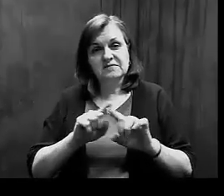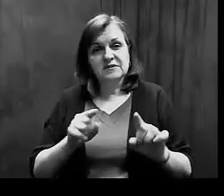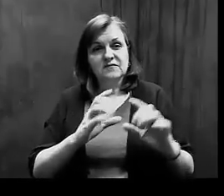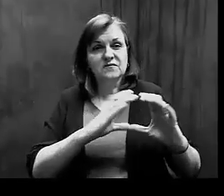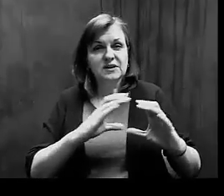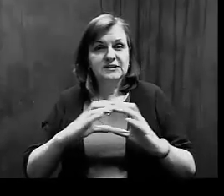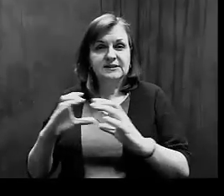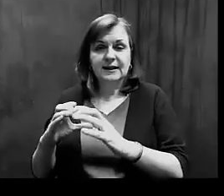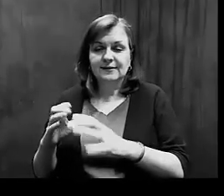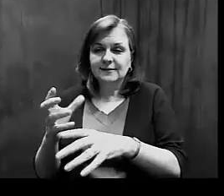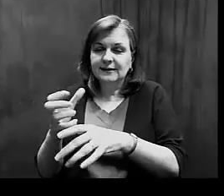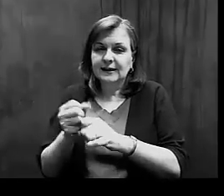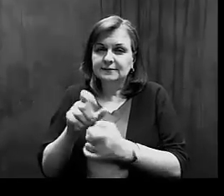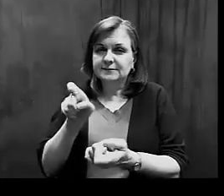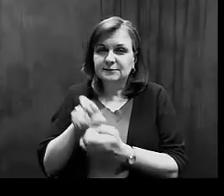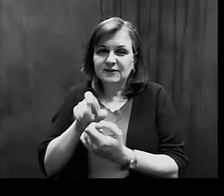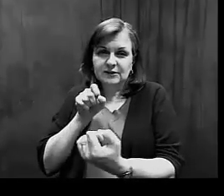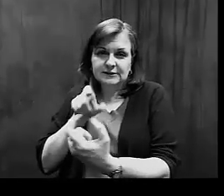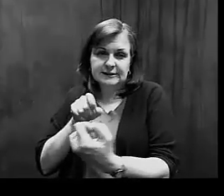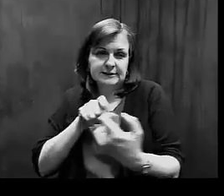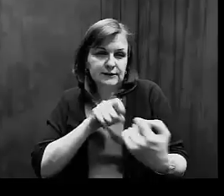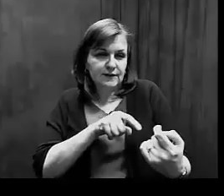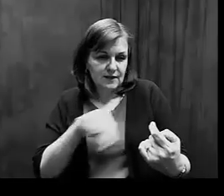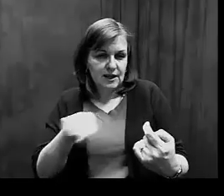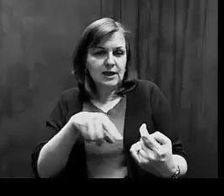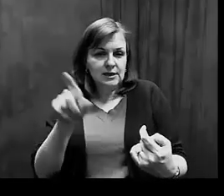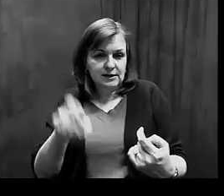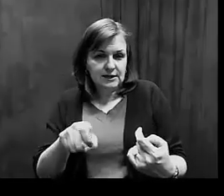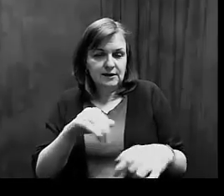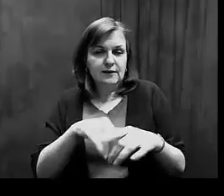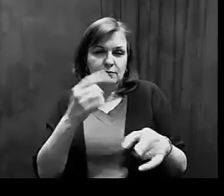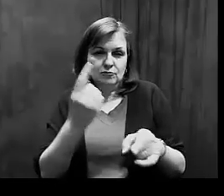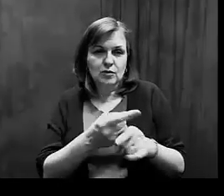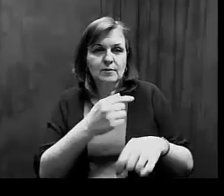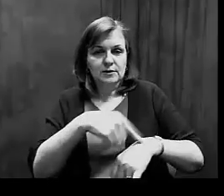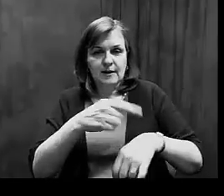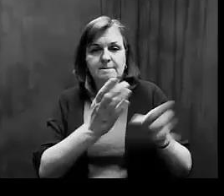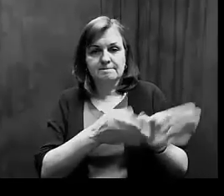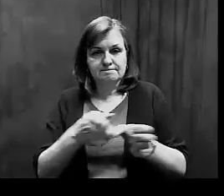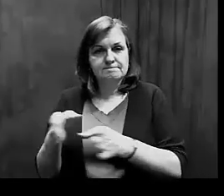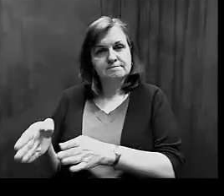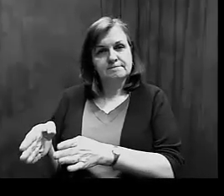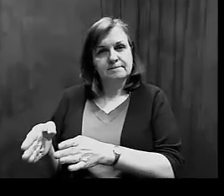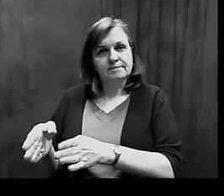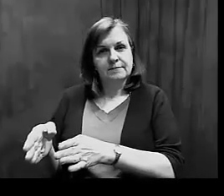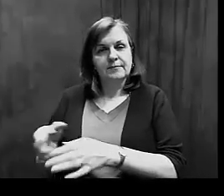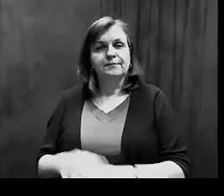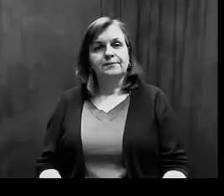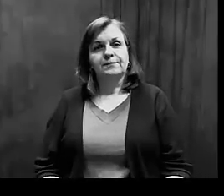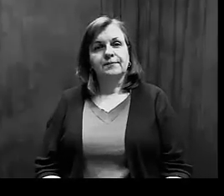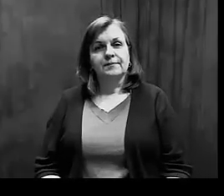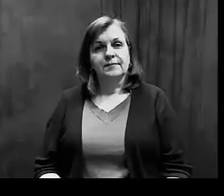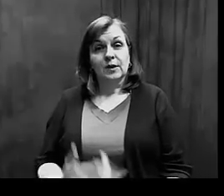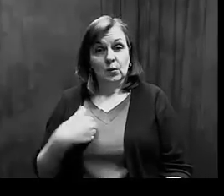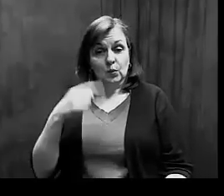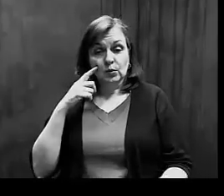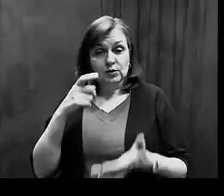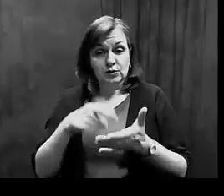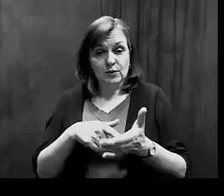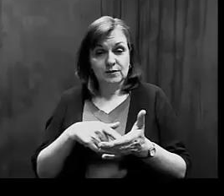for these different types of cells to get the information they need in the proper order because what we're going to see it is these